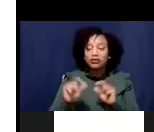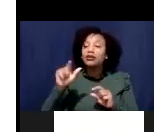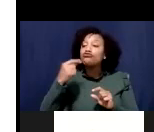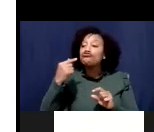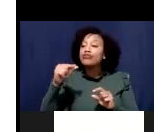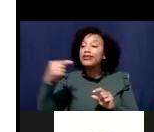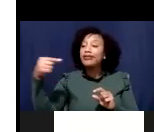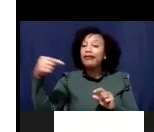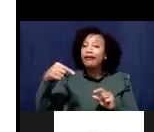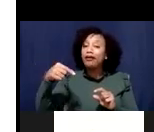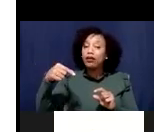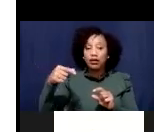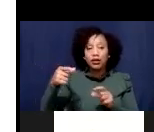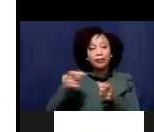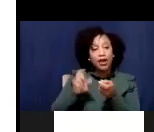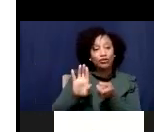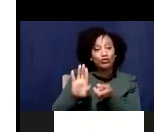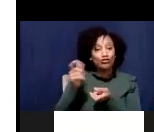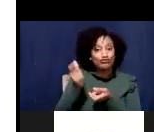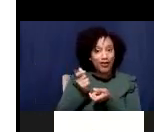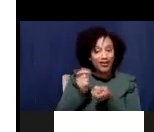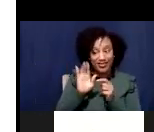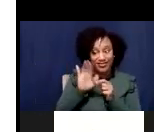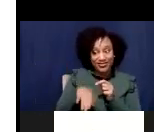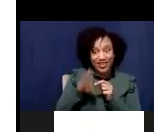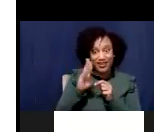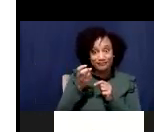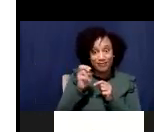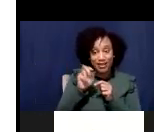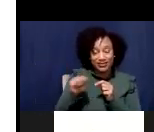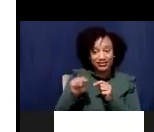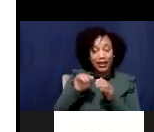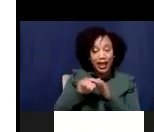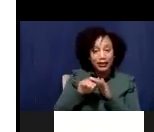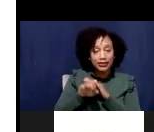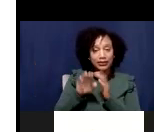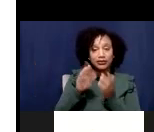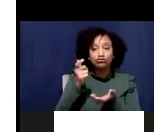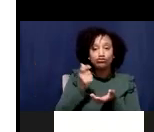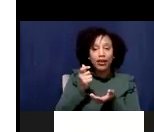and that is the exact button I want you all to press to access the MRAC grant interface